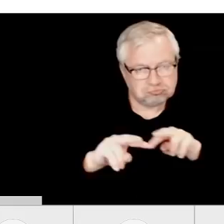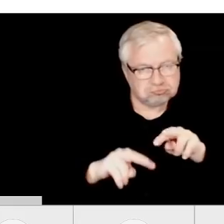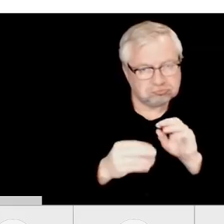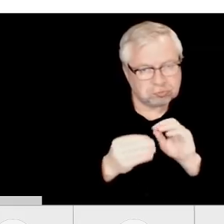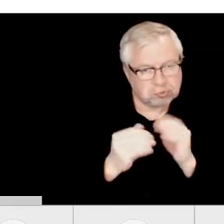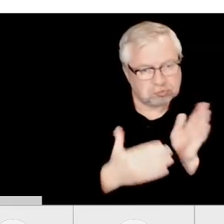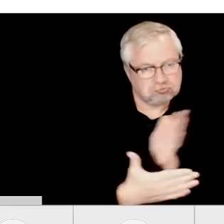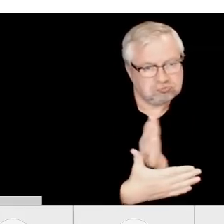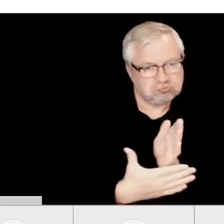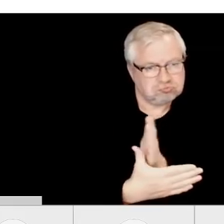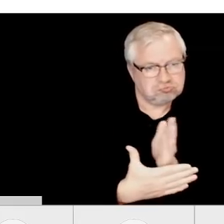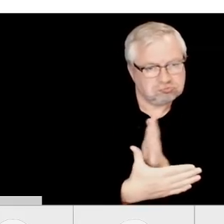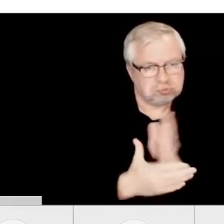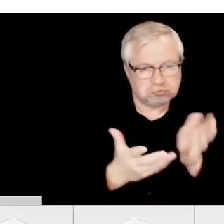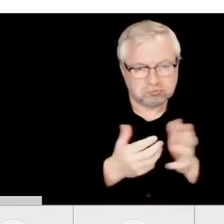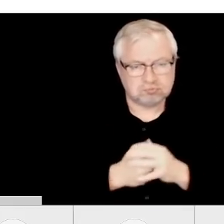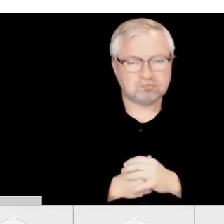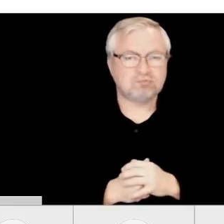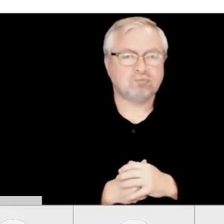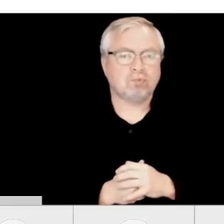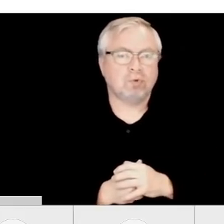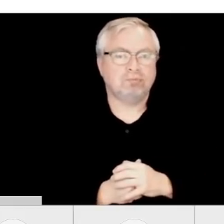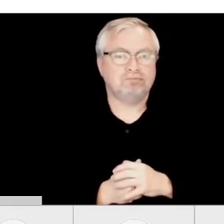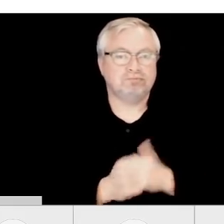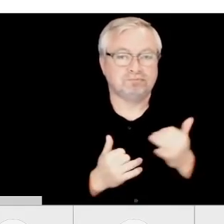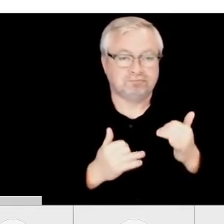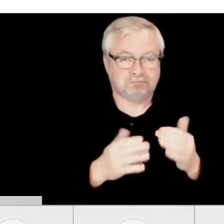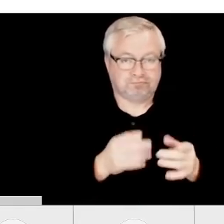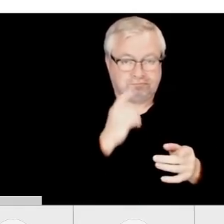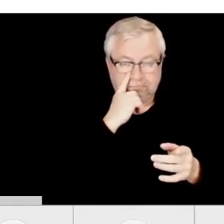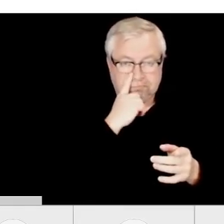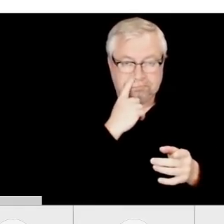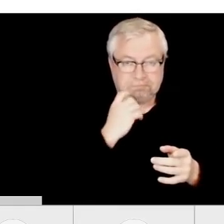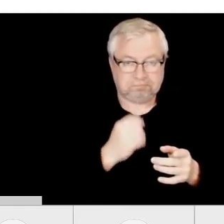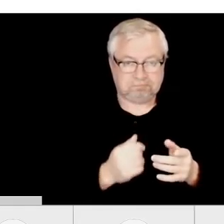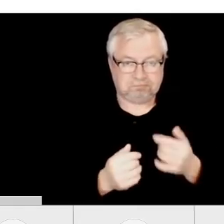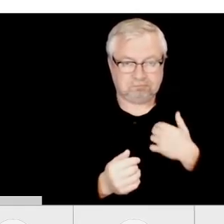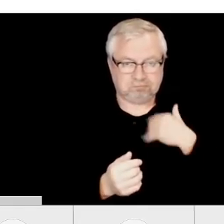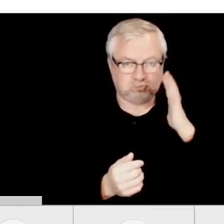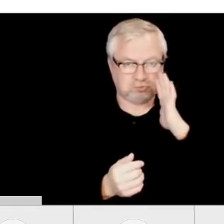And then we had it, and we'll do that throughout a mortality through the end